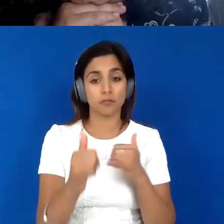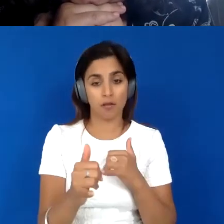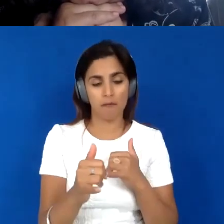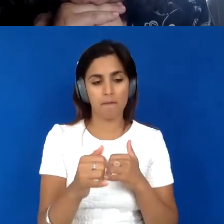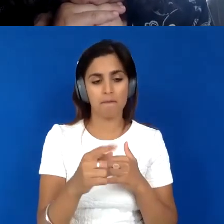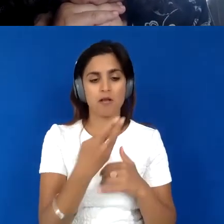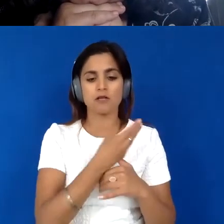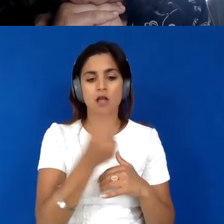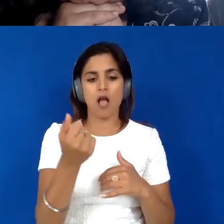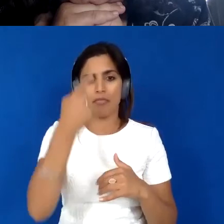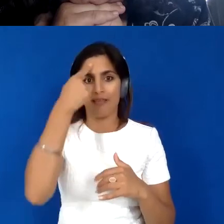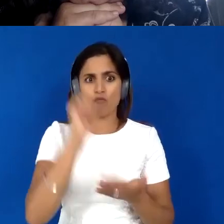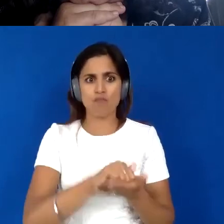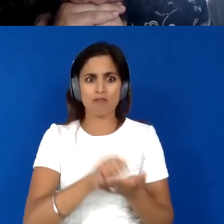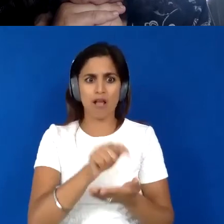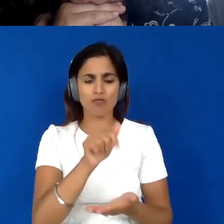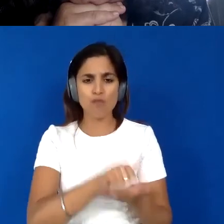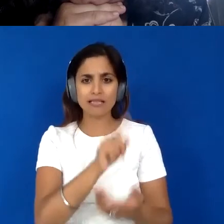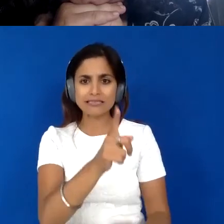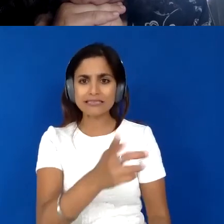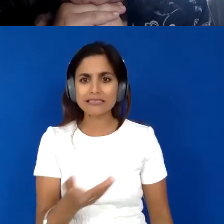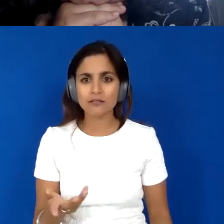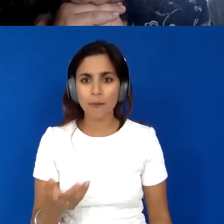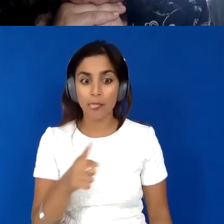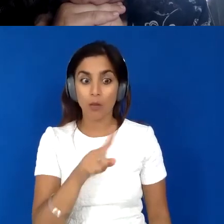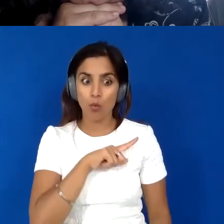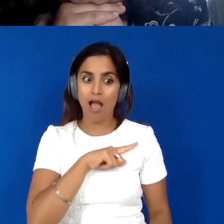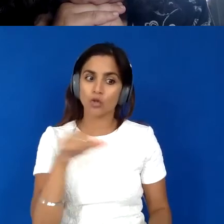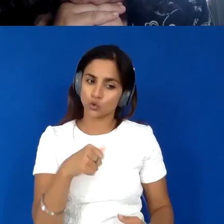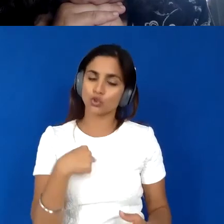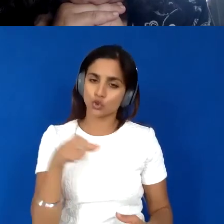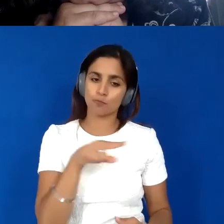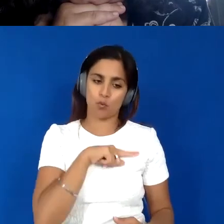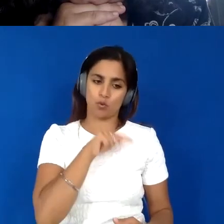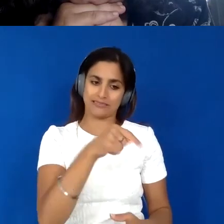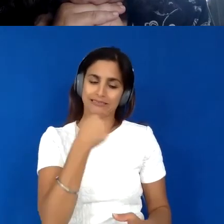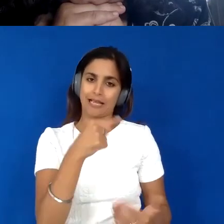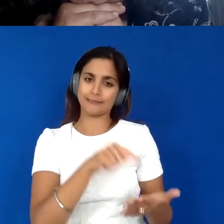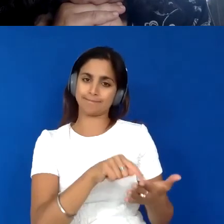as like this is exactly this is why you should do this they tend to lean on